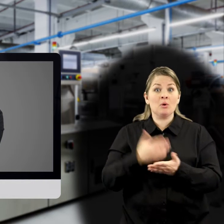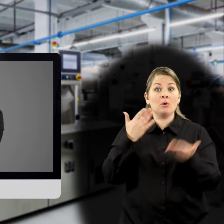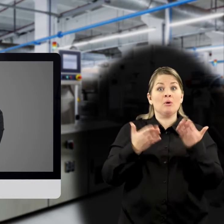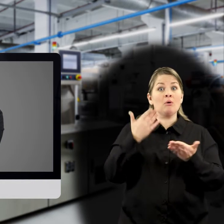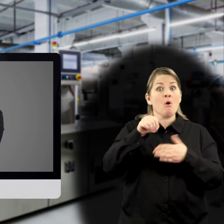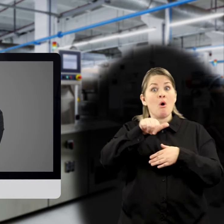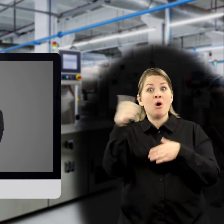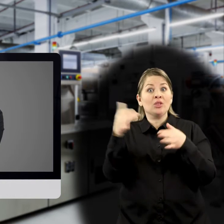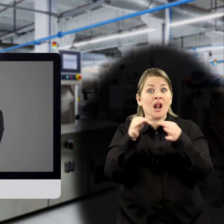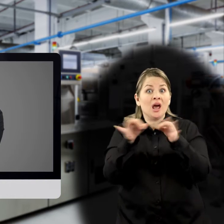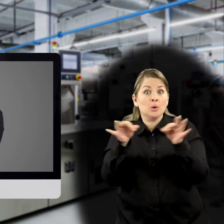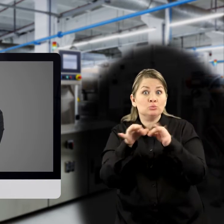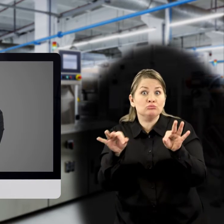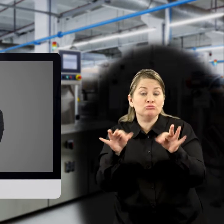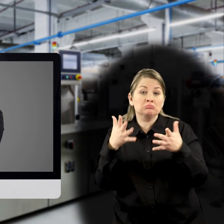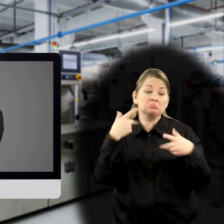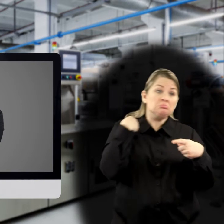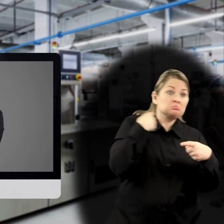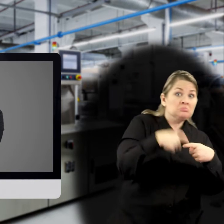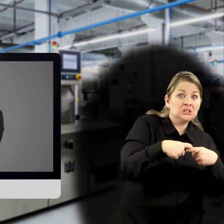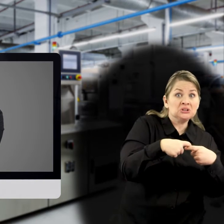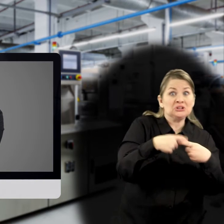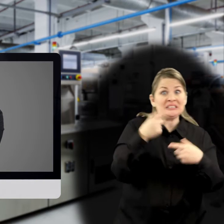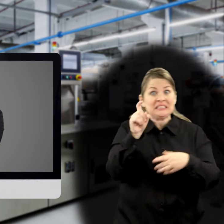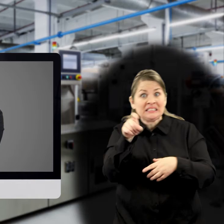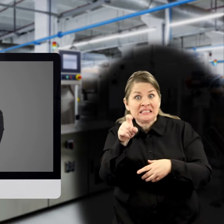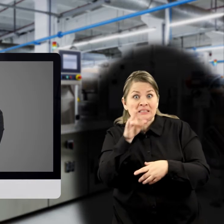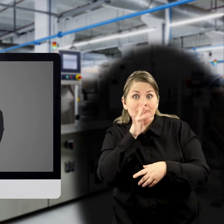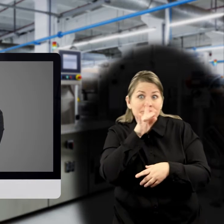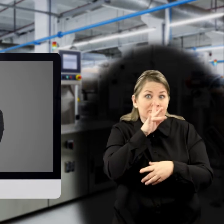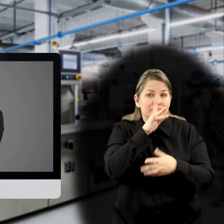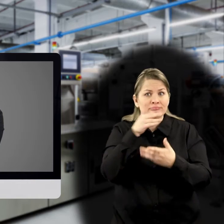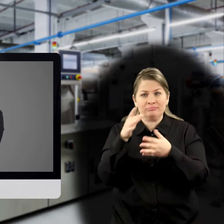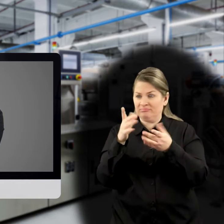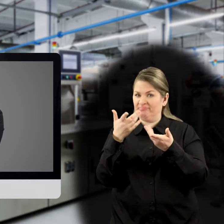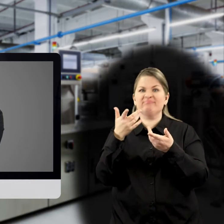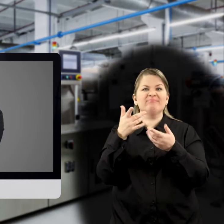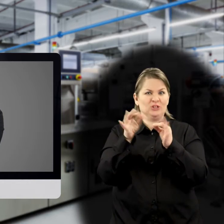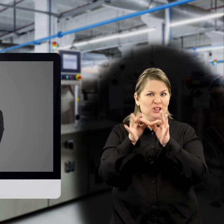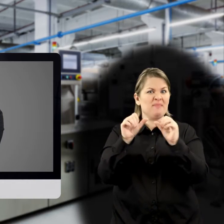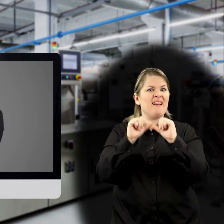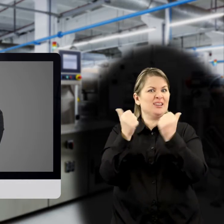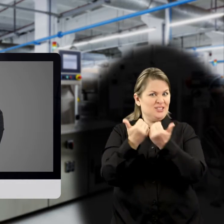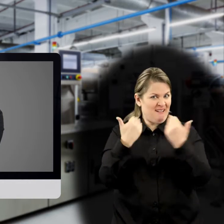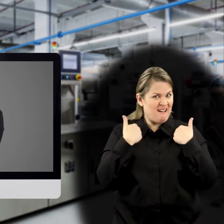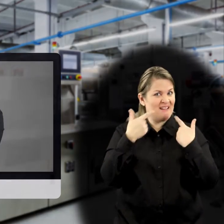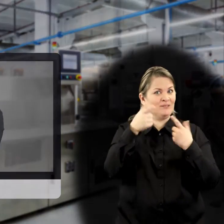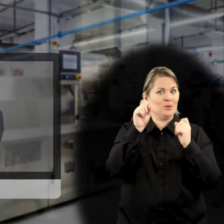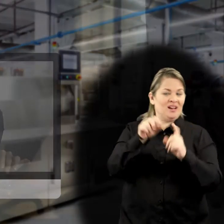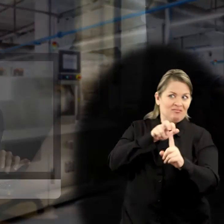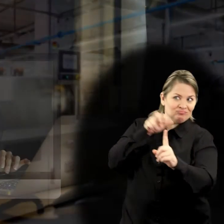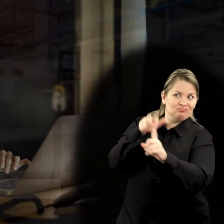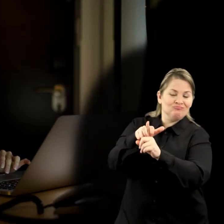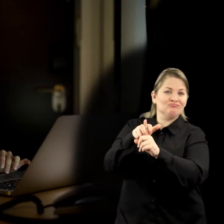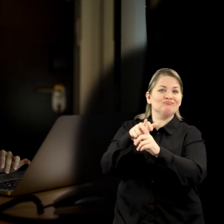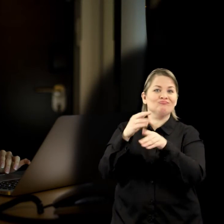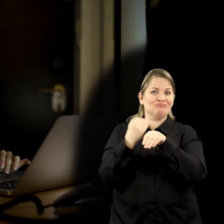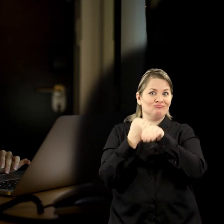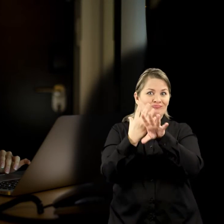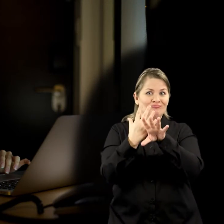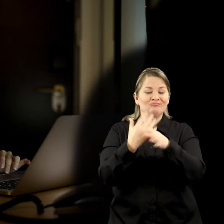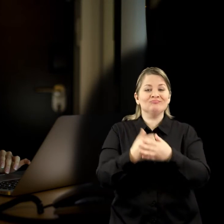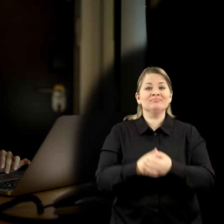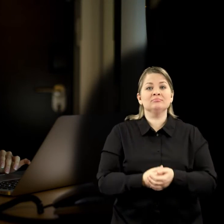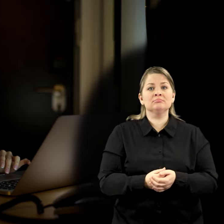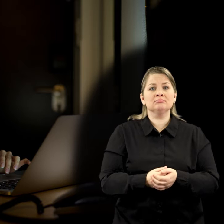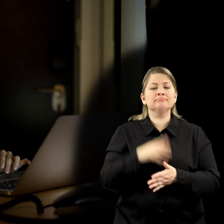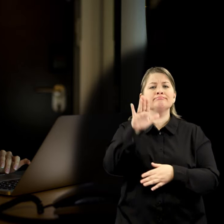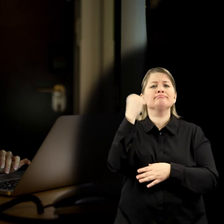Most also have access to interpreters who speak one or more languages.